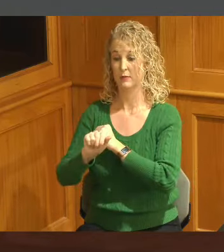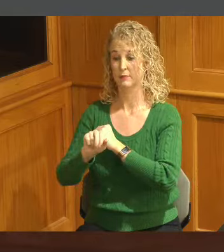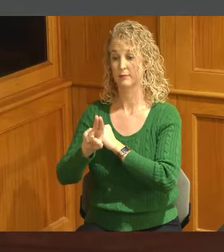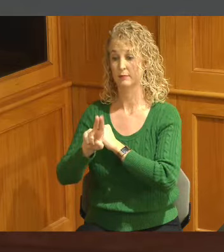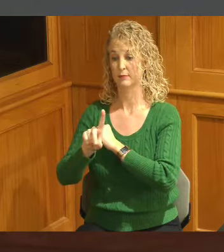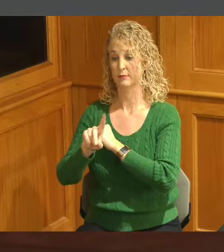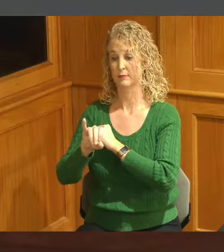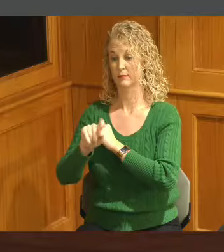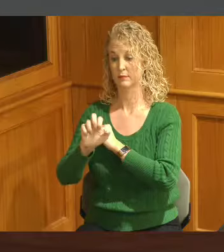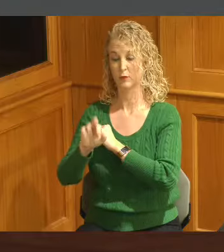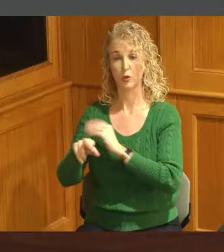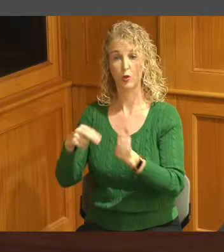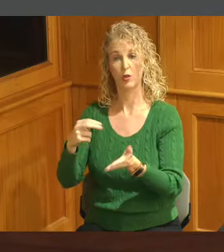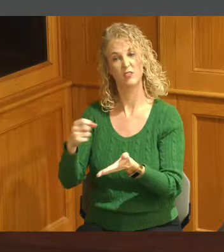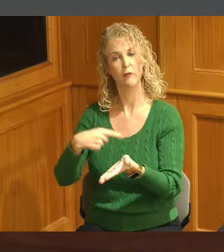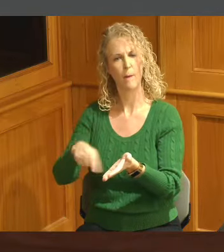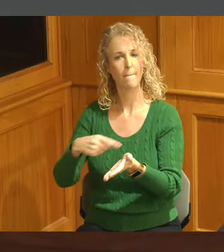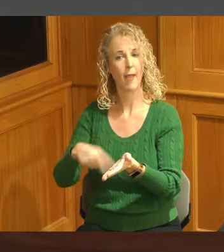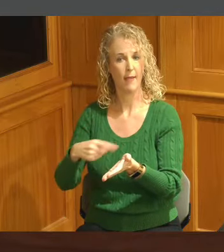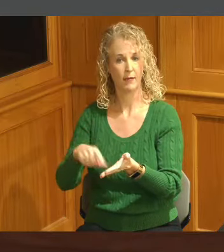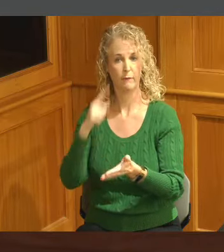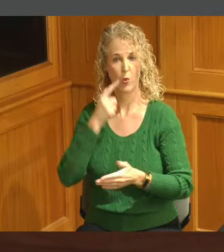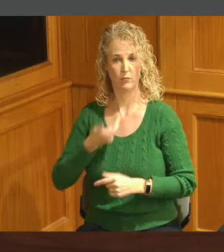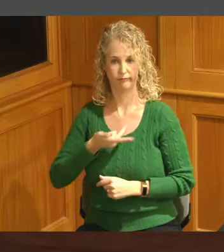approved payments on behalf of the Board of County Commissioners.